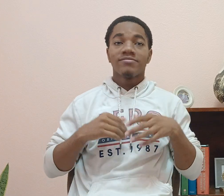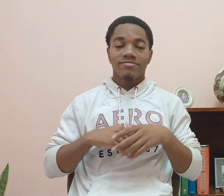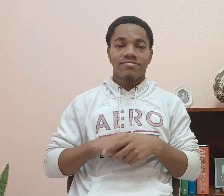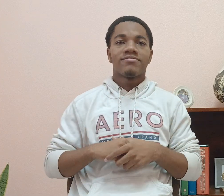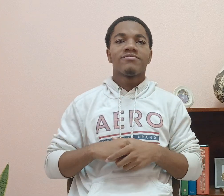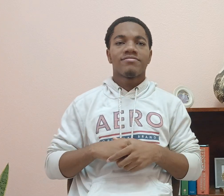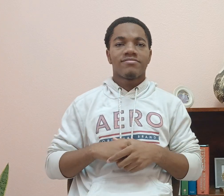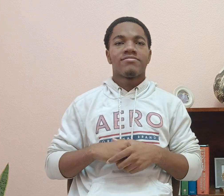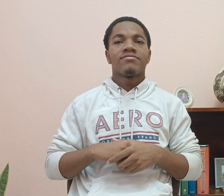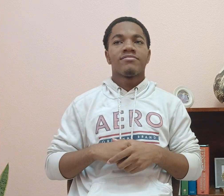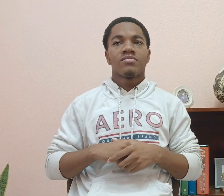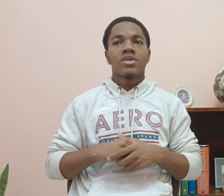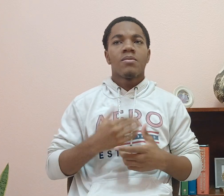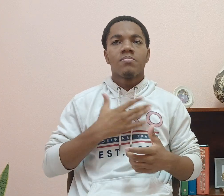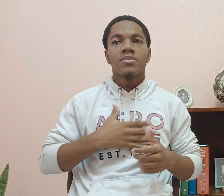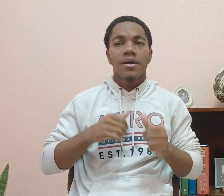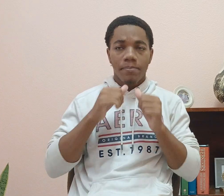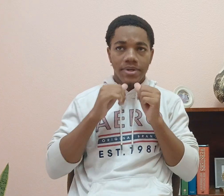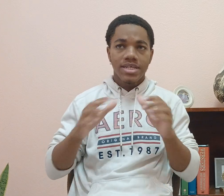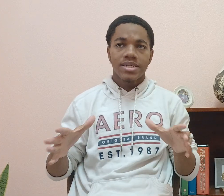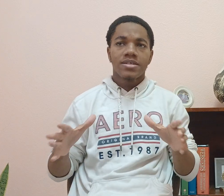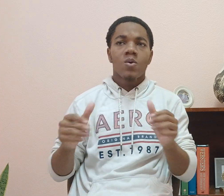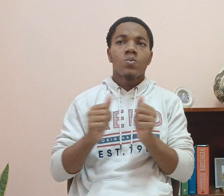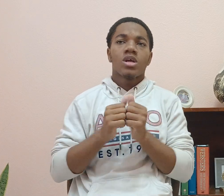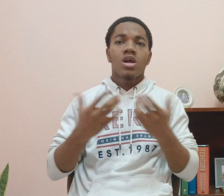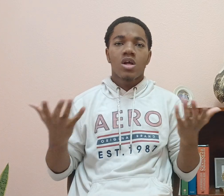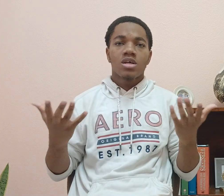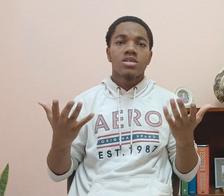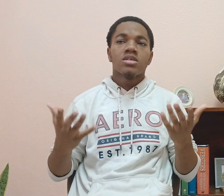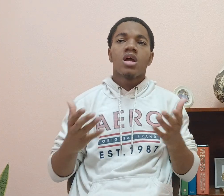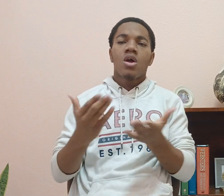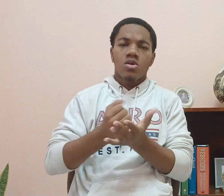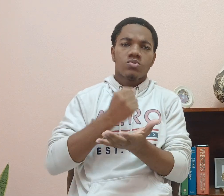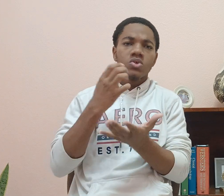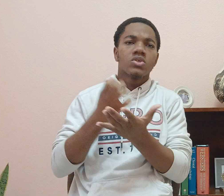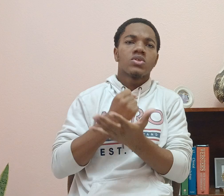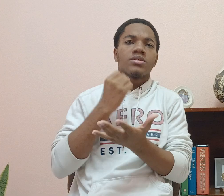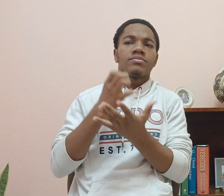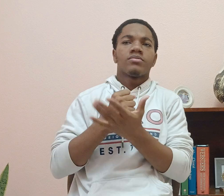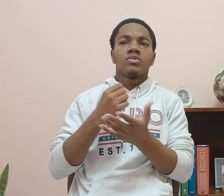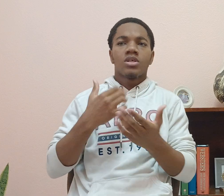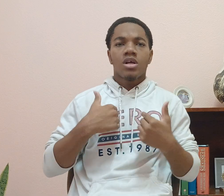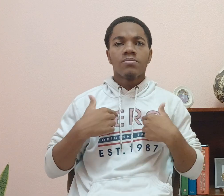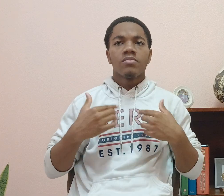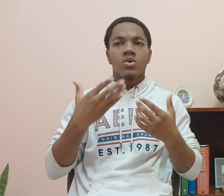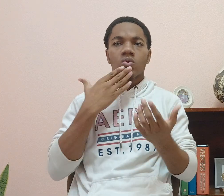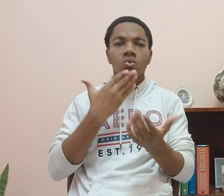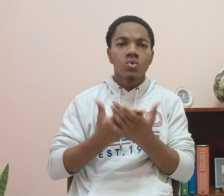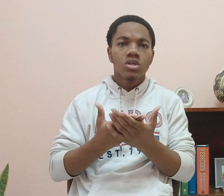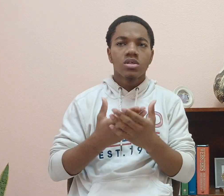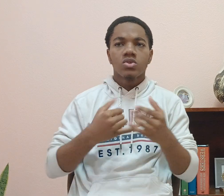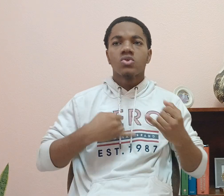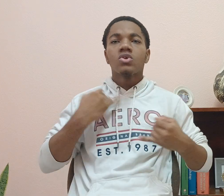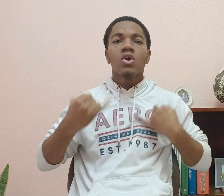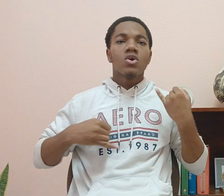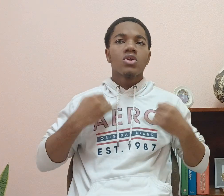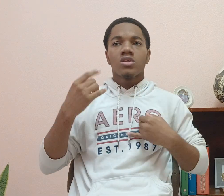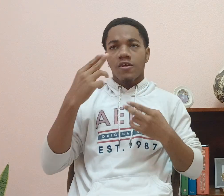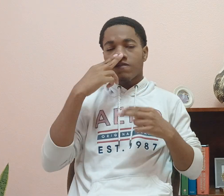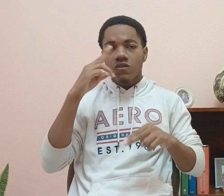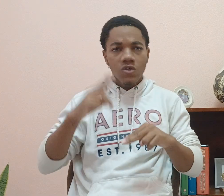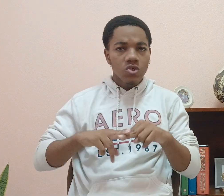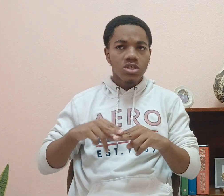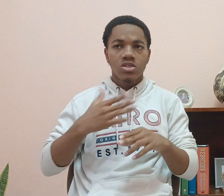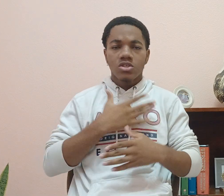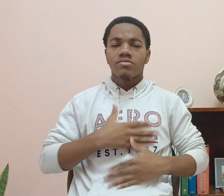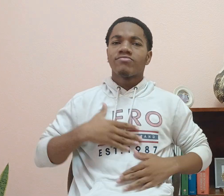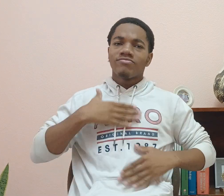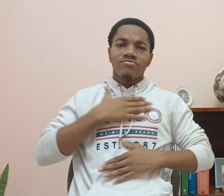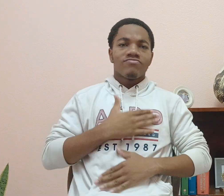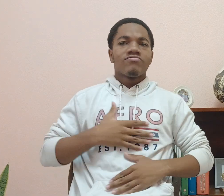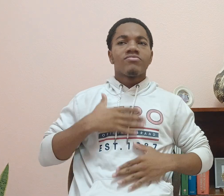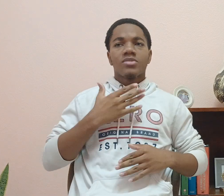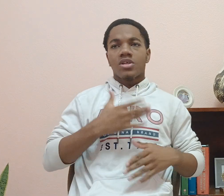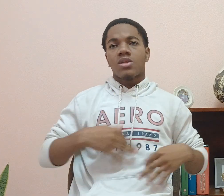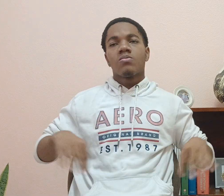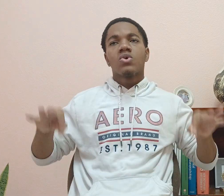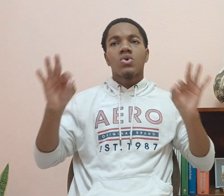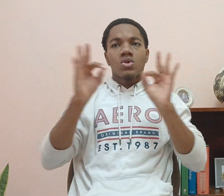Please bless them with opportunities to have wholesome, joyful fun with worthwhile friends.